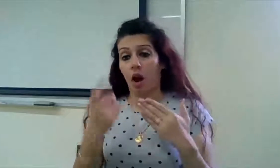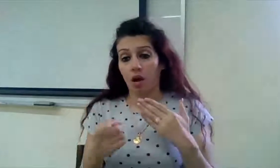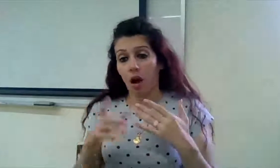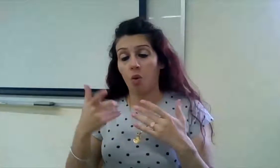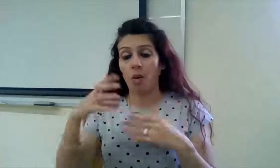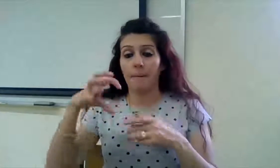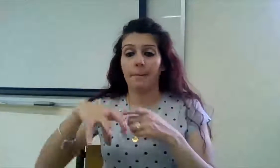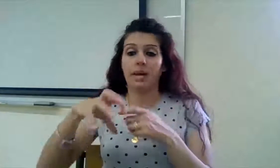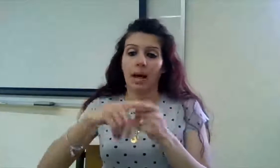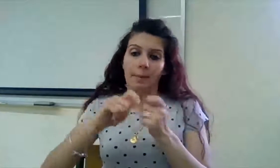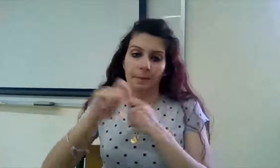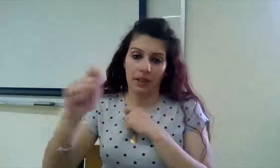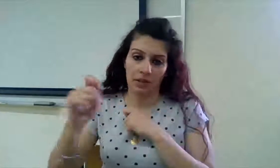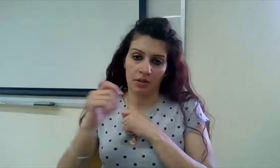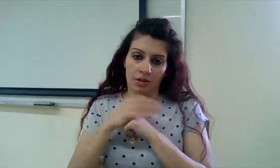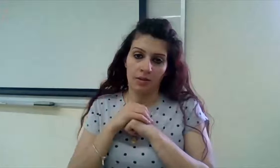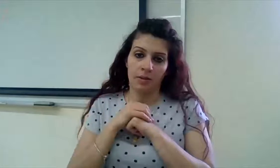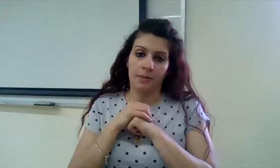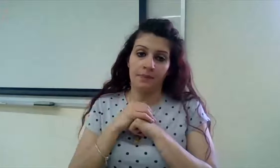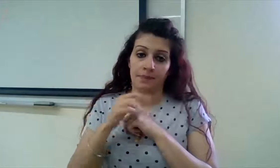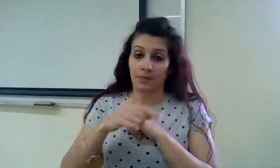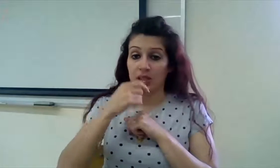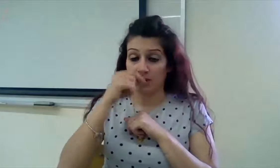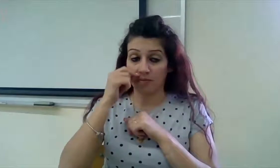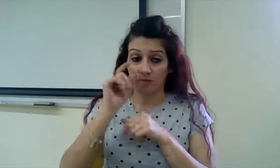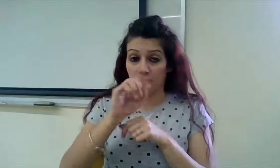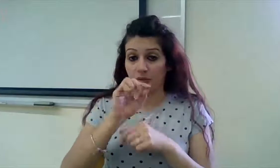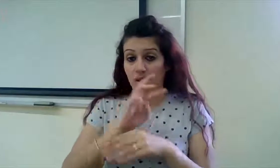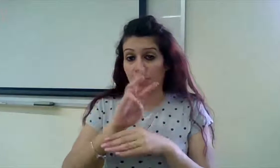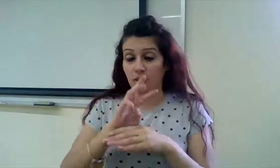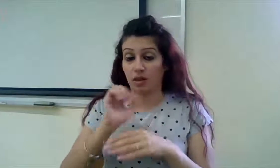impression that that there is a lot available because I was and I mentioned